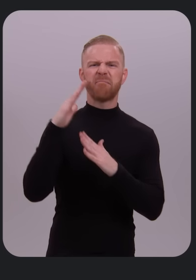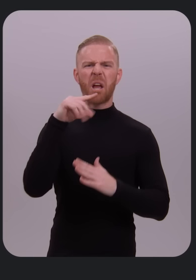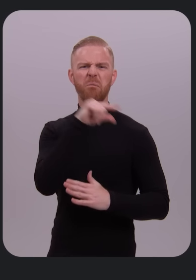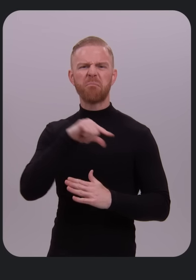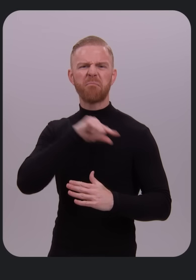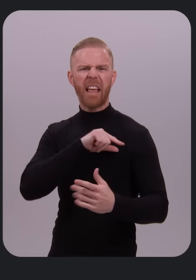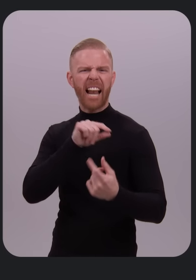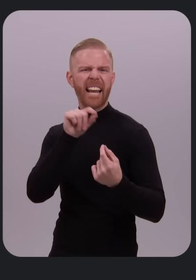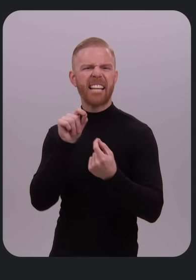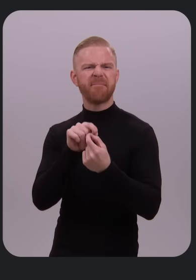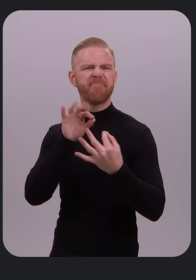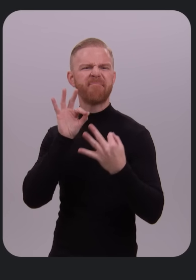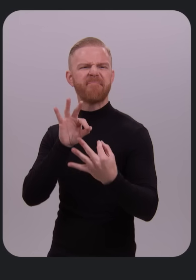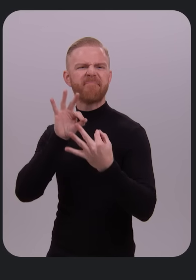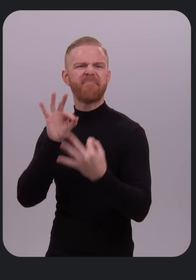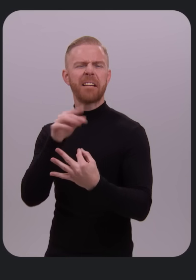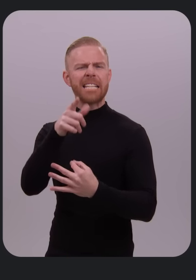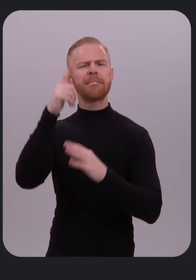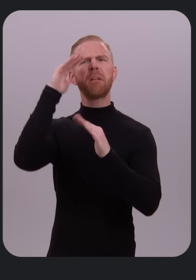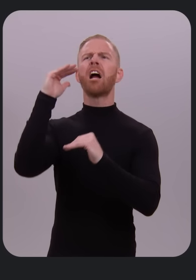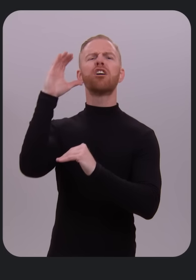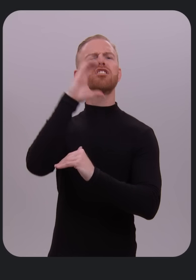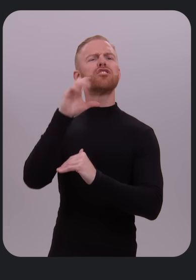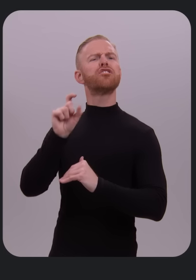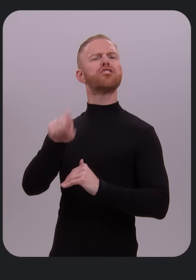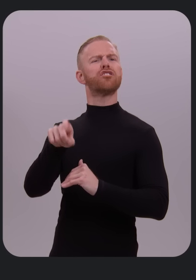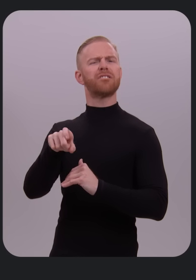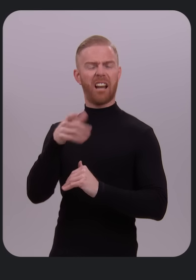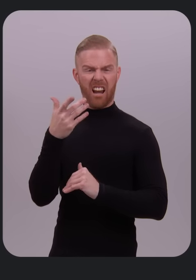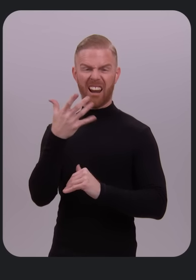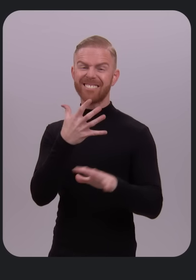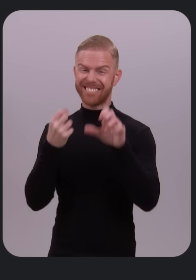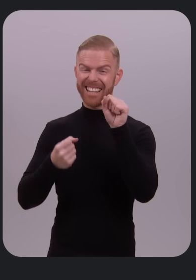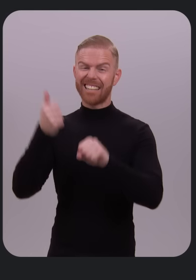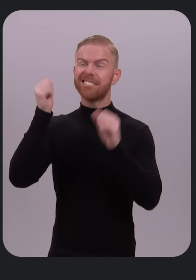come to expect from Search, and are the fastest in the industry.